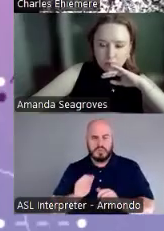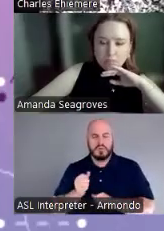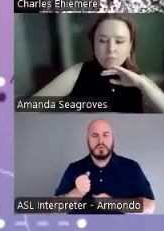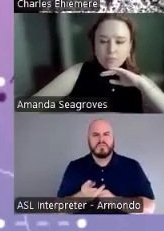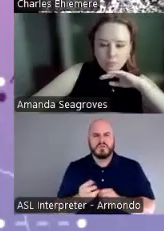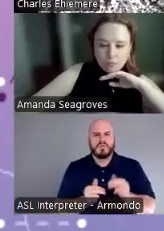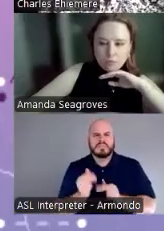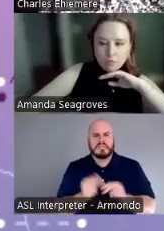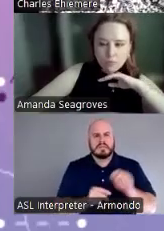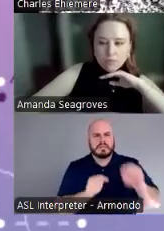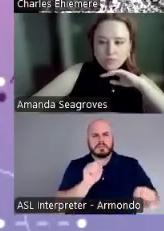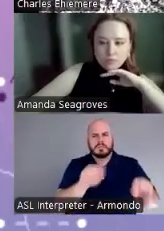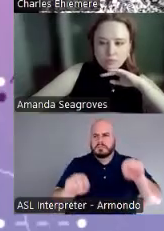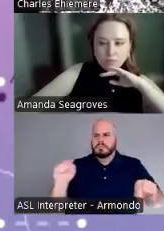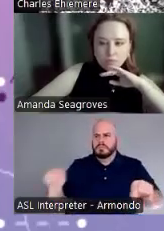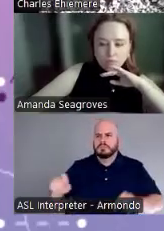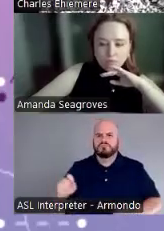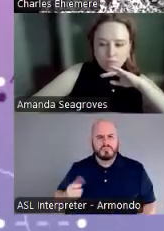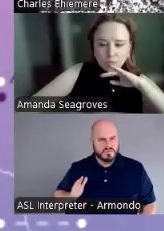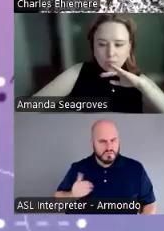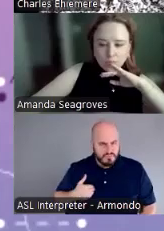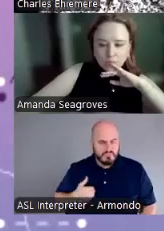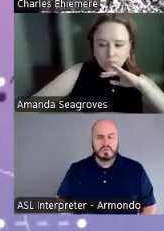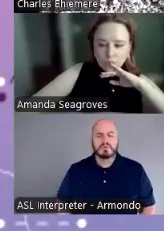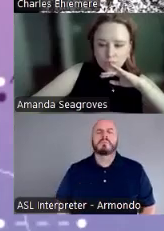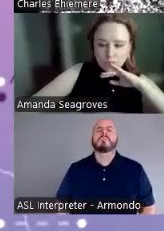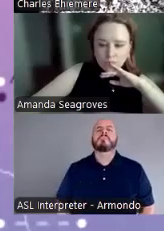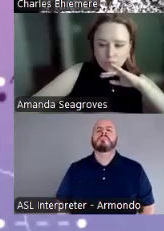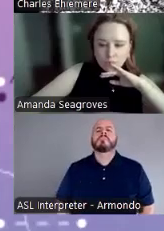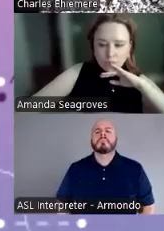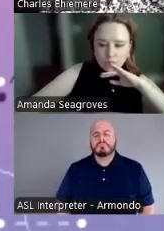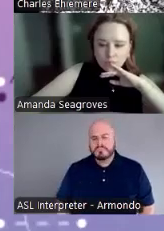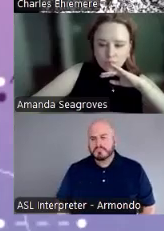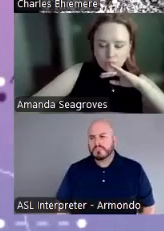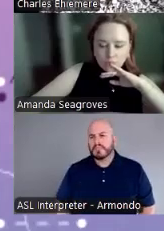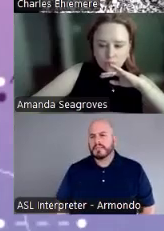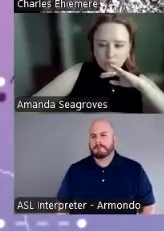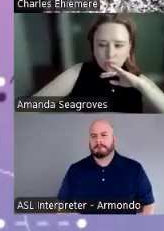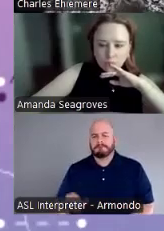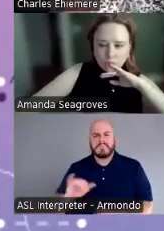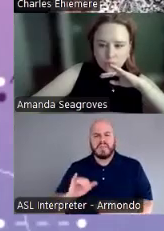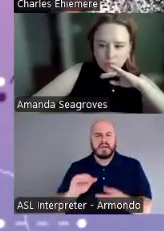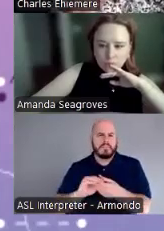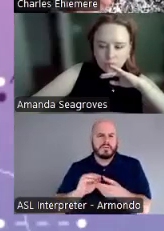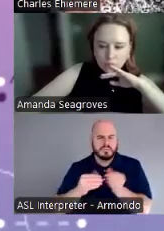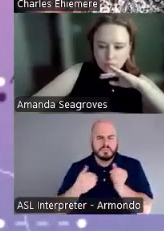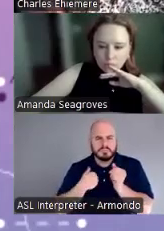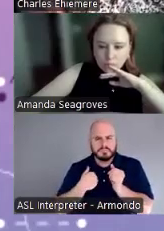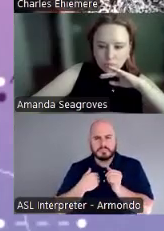but yes, because like I said, it's a digital solution,